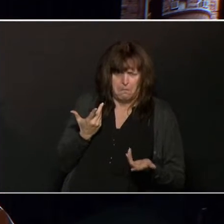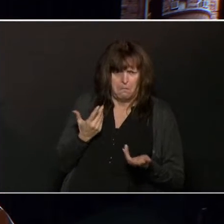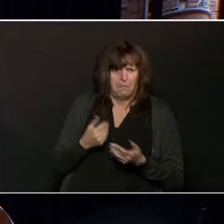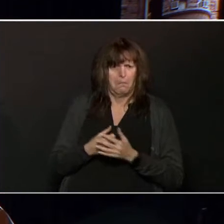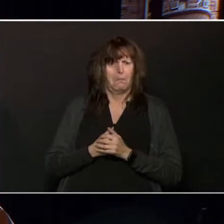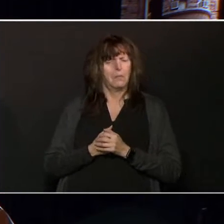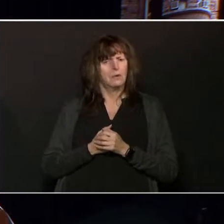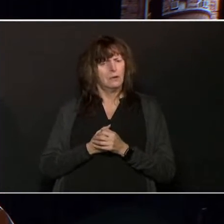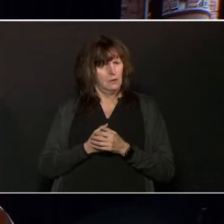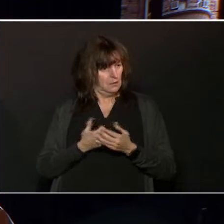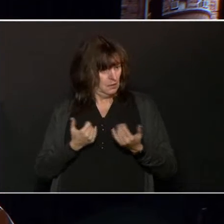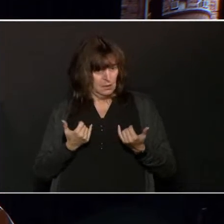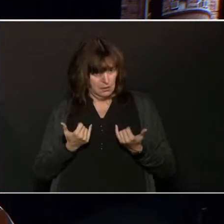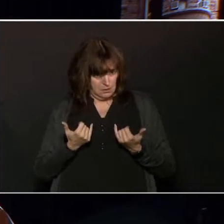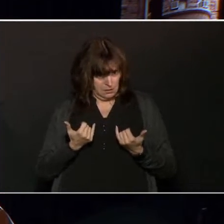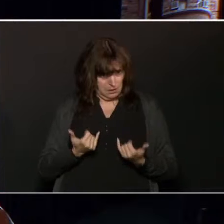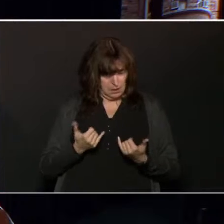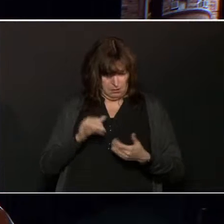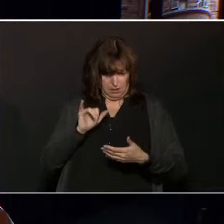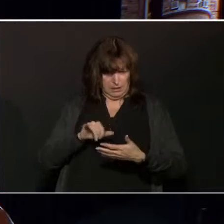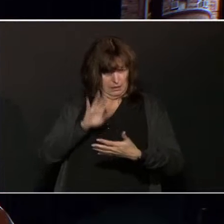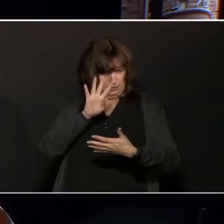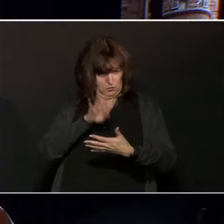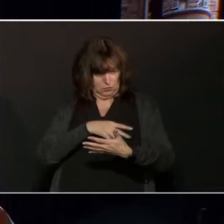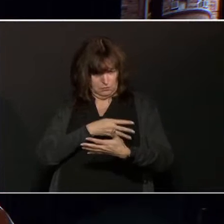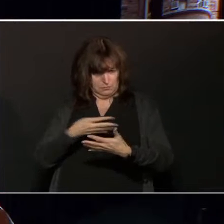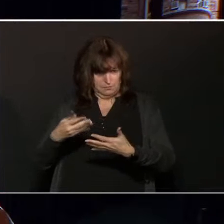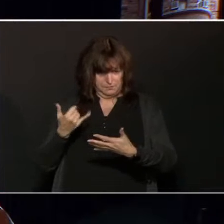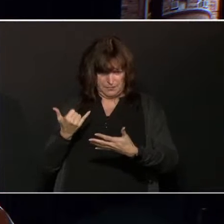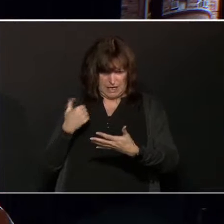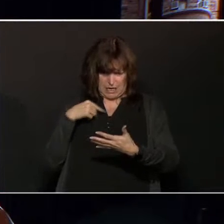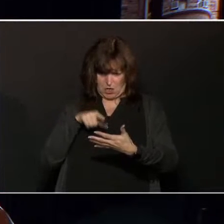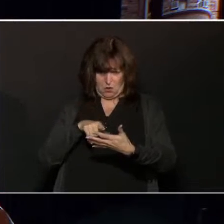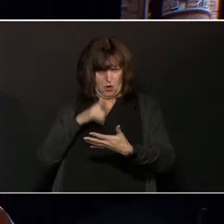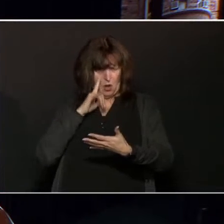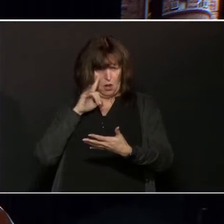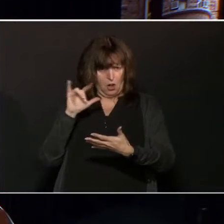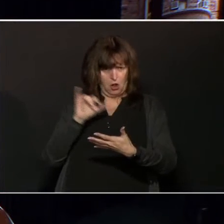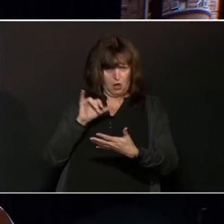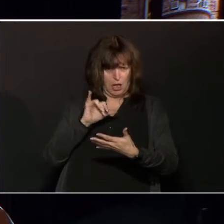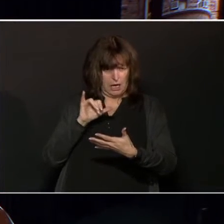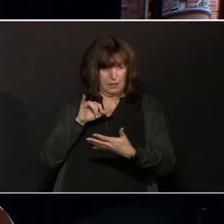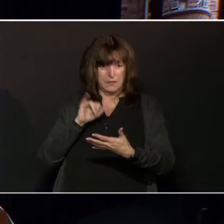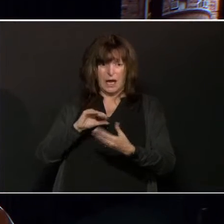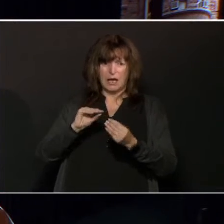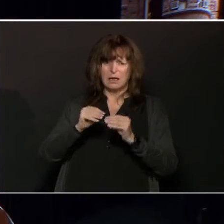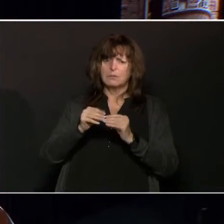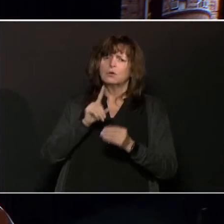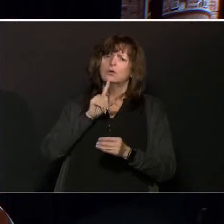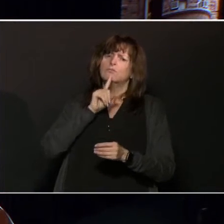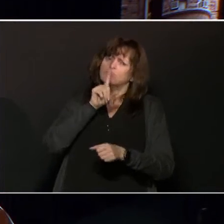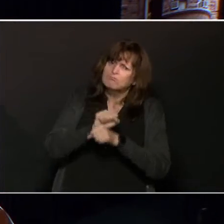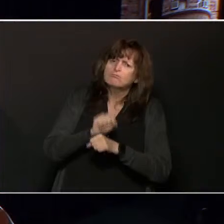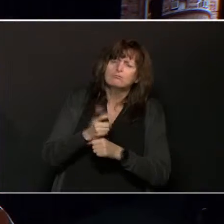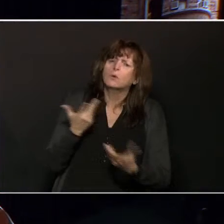REPORT IT WAS A HUNDRED TWO DEATHS IN REPORT IT WAS A HUNDRED TWO DEATHS IN THE REPORT IT WAS A HUNDRED TWO DEATHS IN THE SEVEN DAYS DEATHS IN THE SEVEN DAYS PRECEDING DEATHS IN THE SEVEN DAYS PRECEDING BUT DEATHS IN THE SEVEN DAYS PRECEDING BUT YESTERDAY'S PRECEDING BUT YESTERDAY'S COUNT FROM